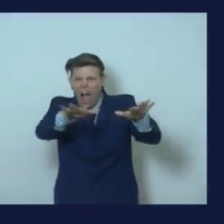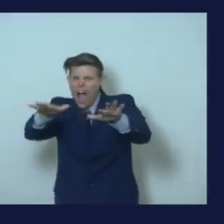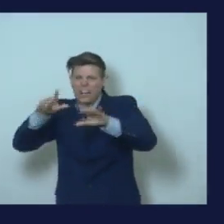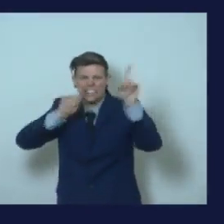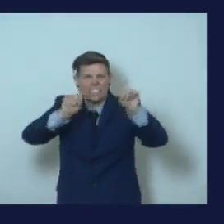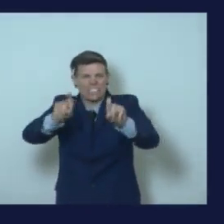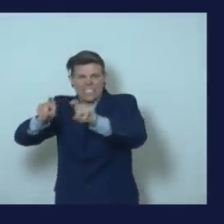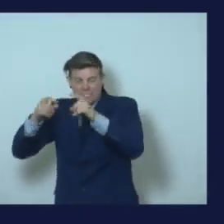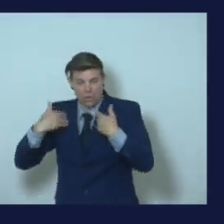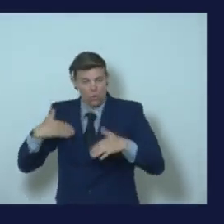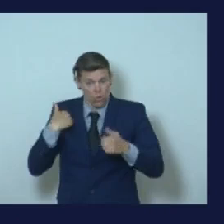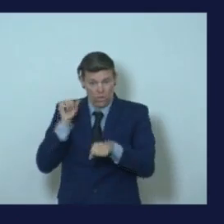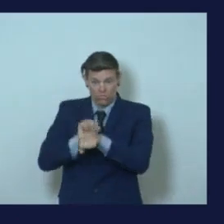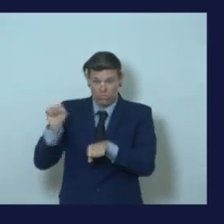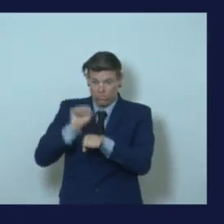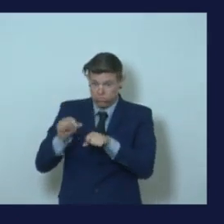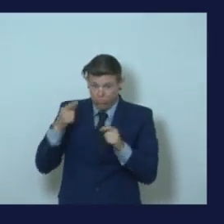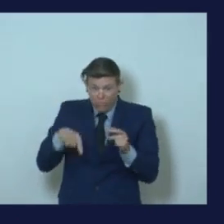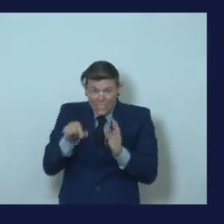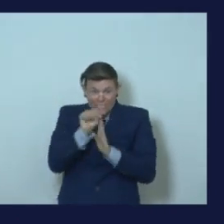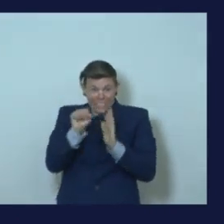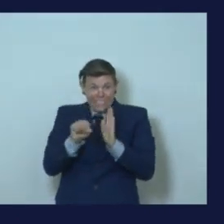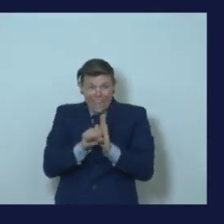IT’S 250 THOUSAND EIGHT HUNDRED AND EIGHTY TESTS.